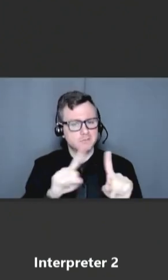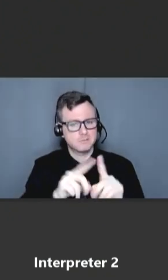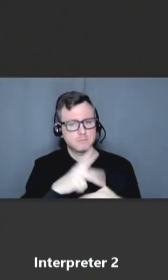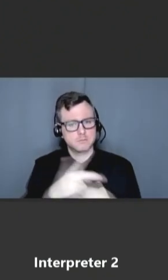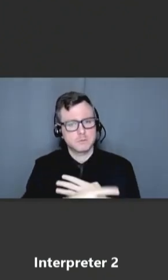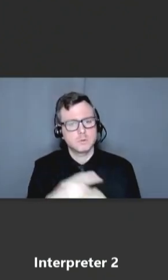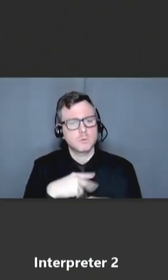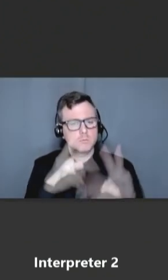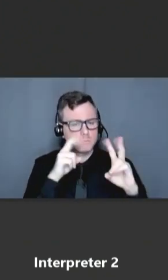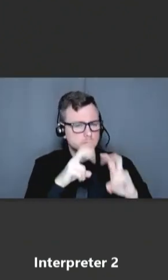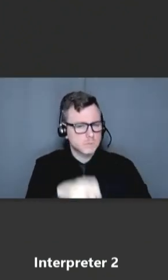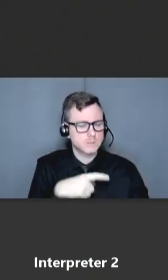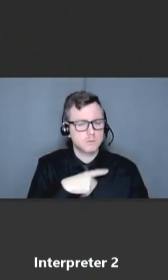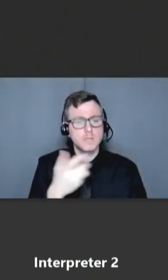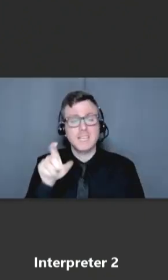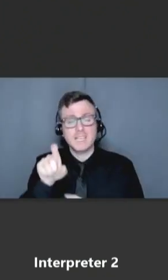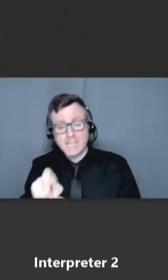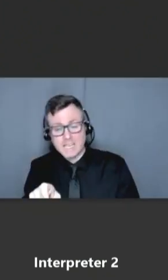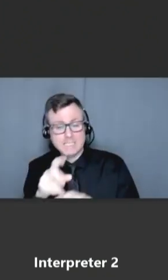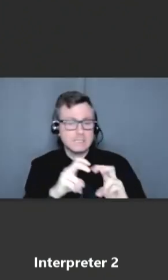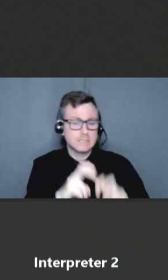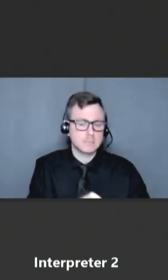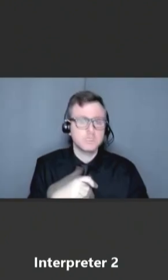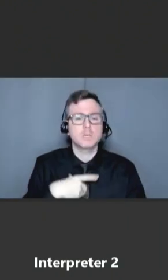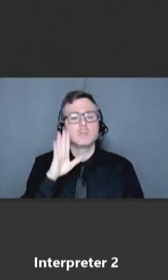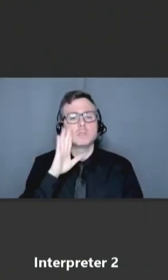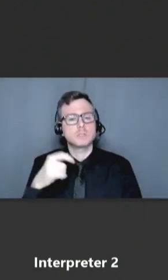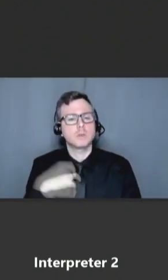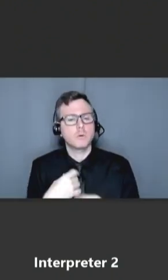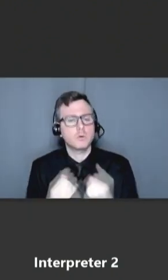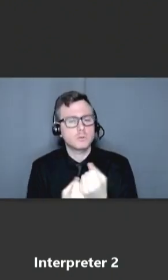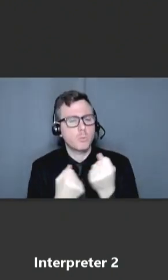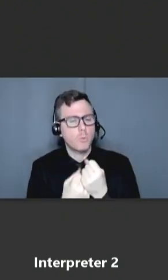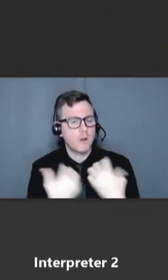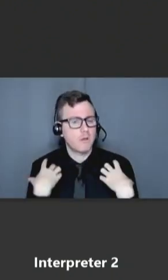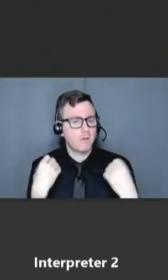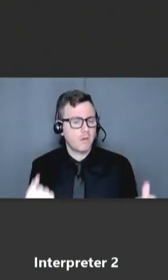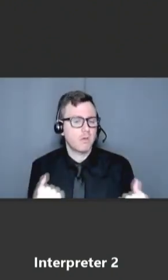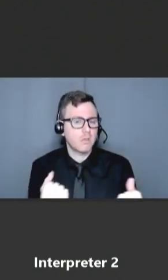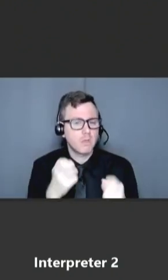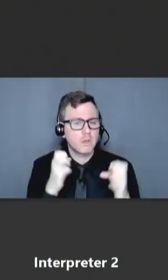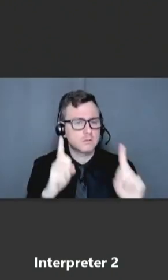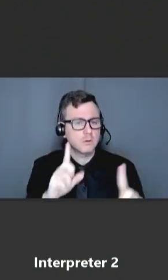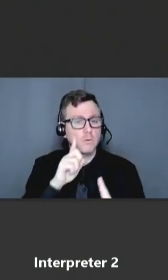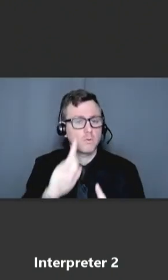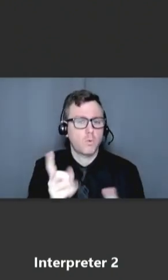assessment. Jennifer Keith is presenting on to support health education and services. Our